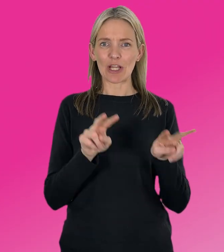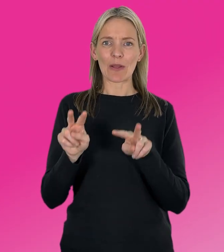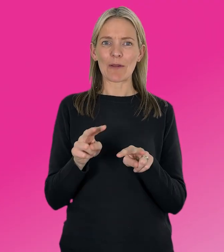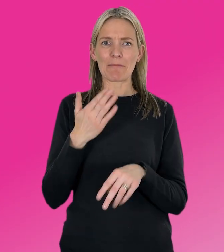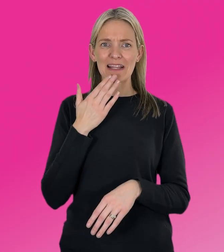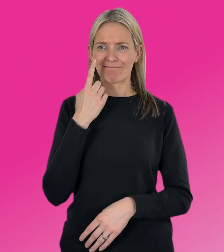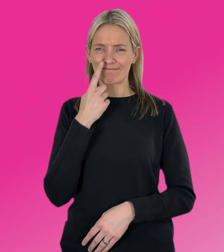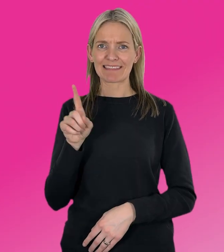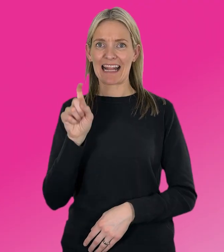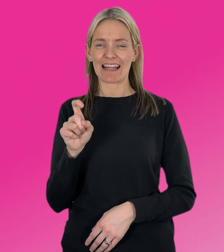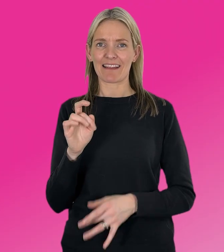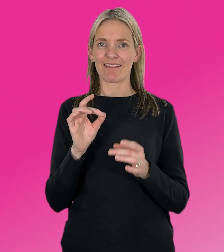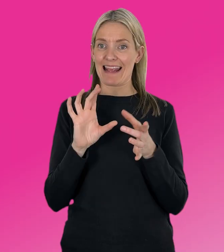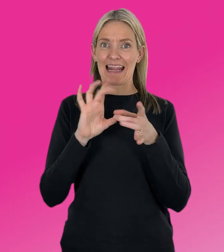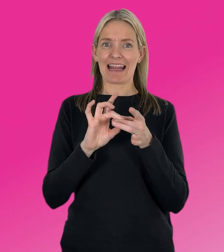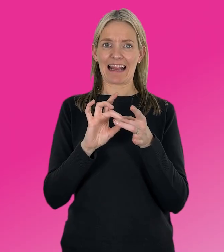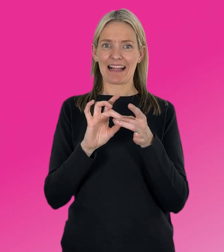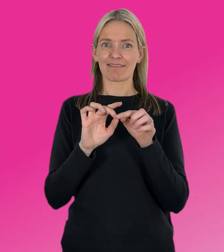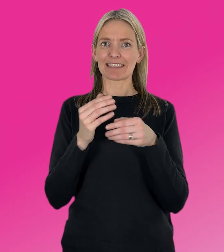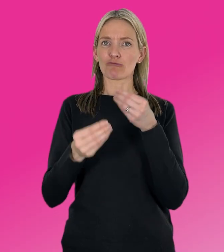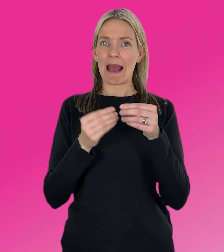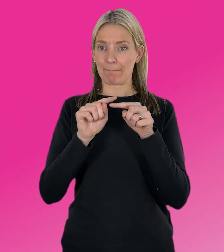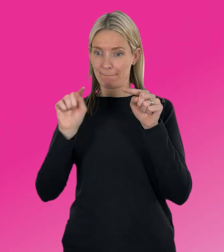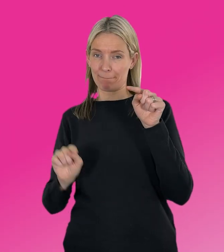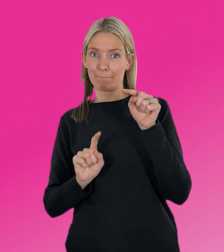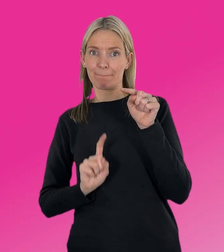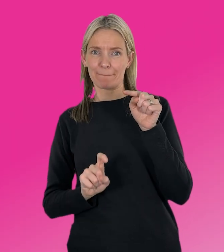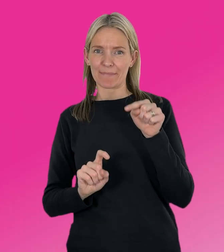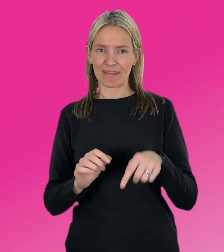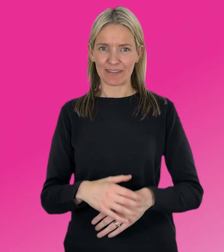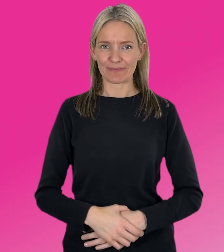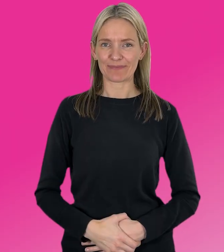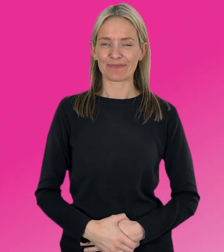please see the links in the description below.